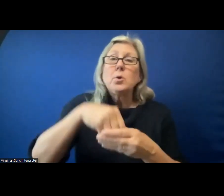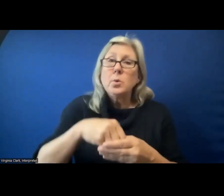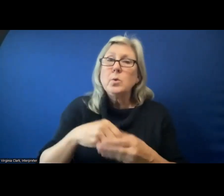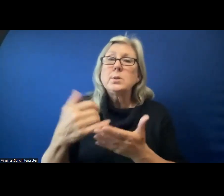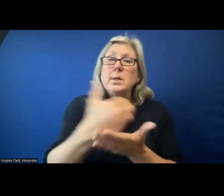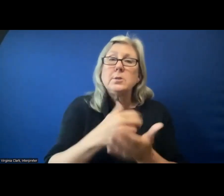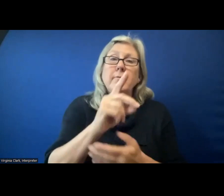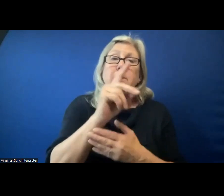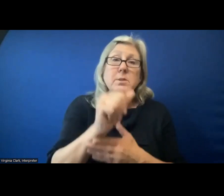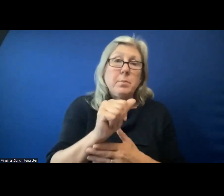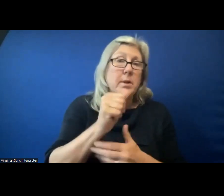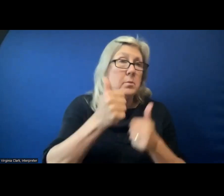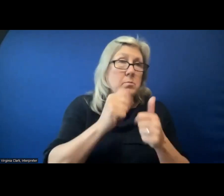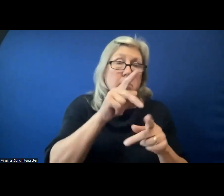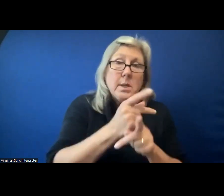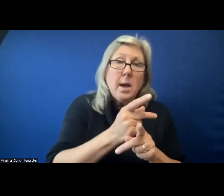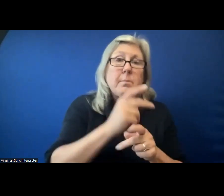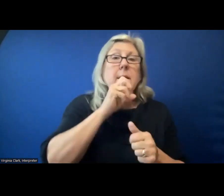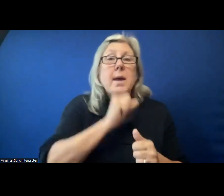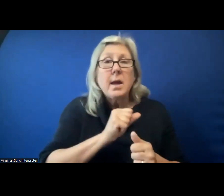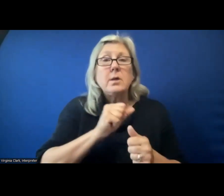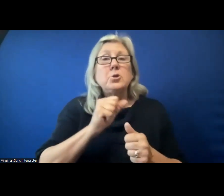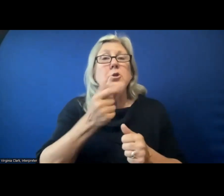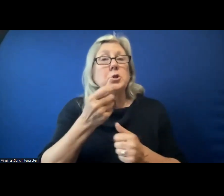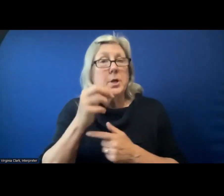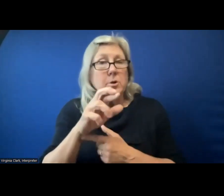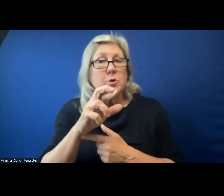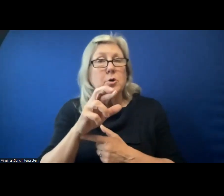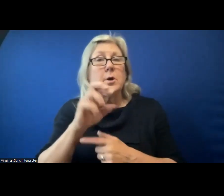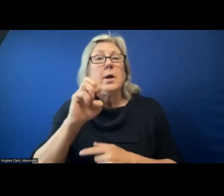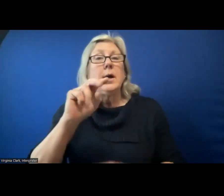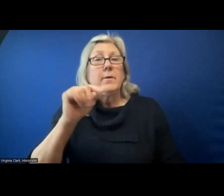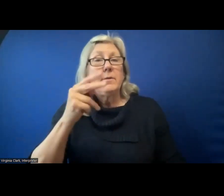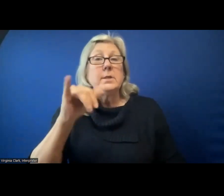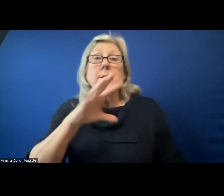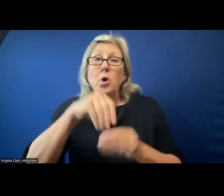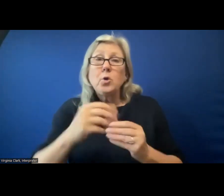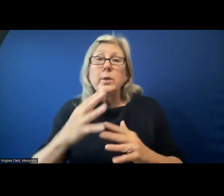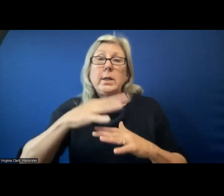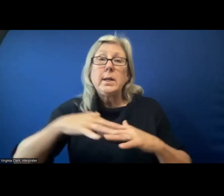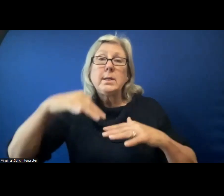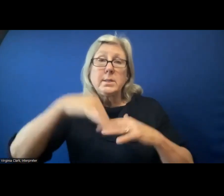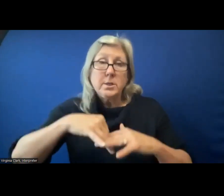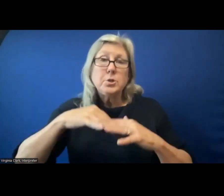type, age, gender, ethnicity, including Indigenous populations and have it housed in an easily